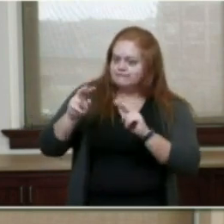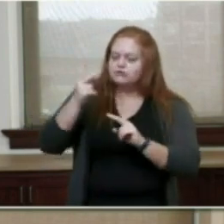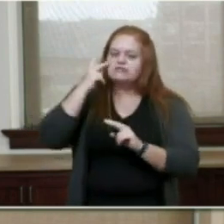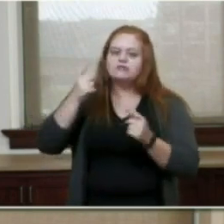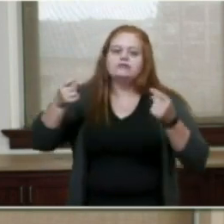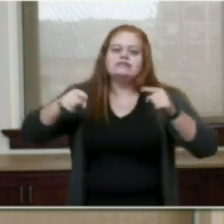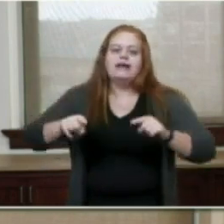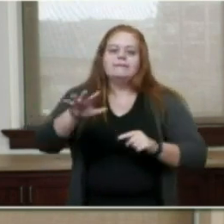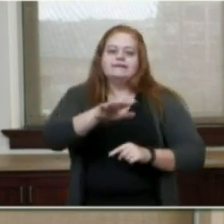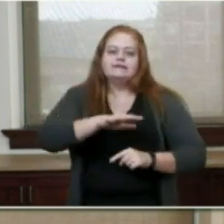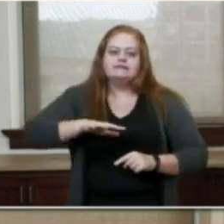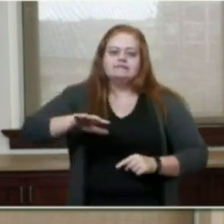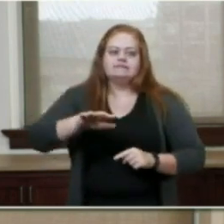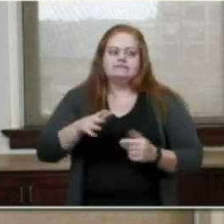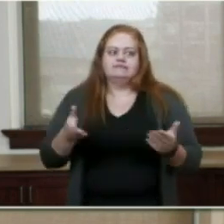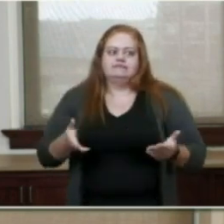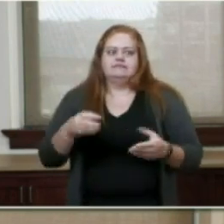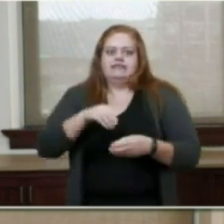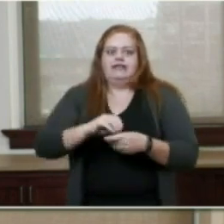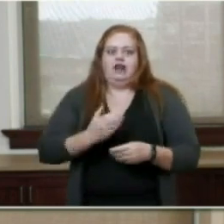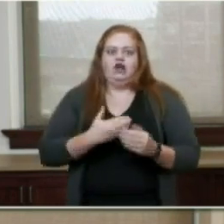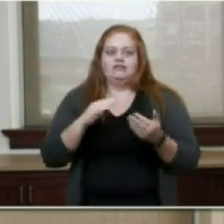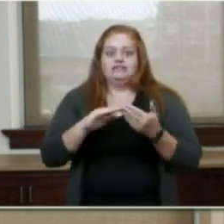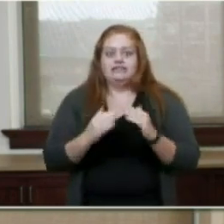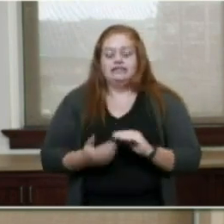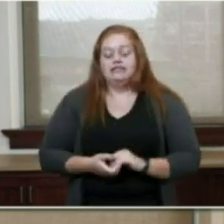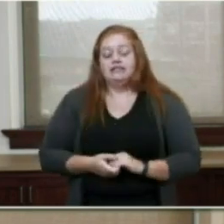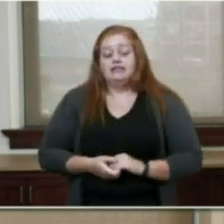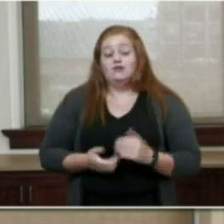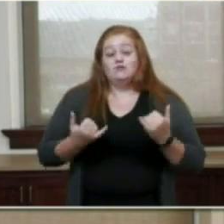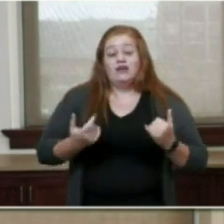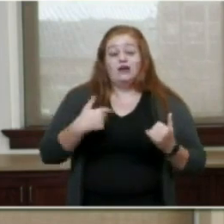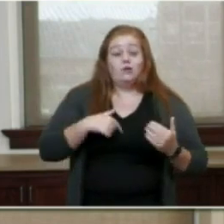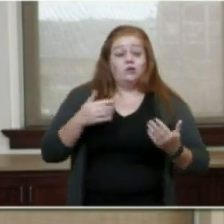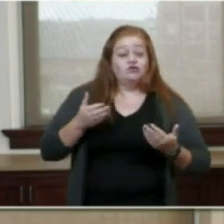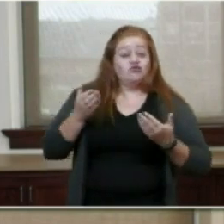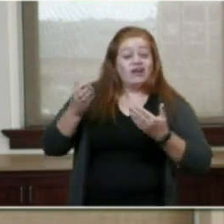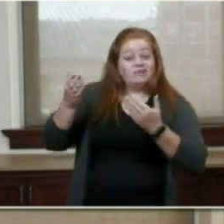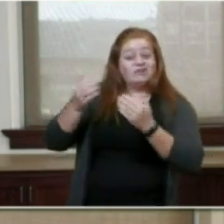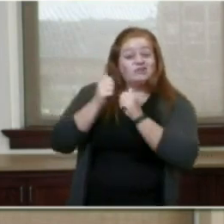happening on the ground. At this point we're recommending to follow the CDC